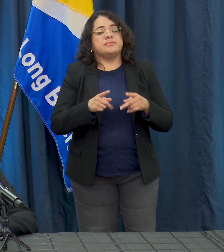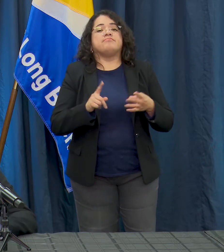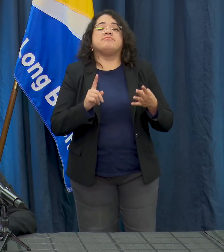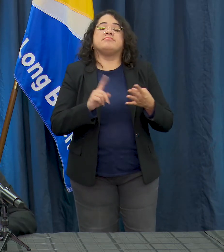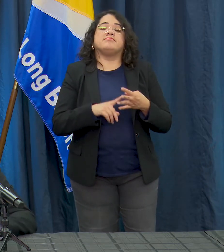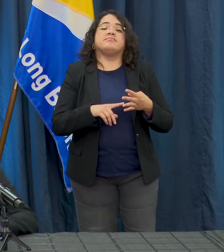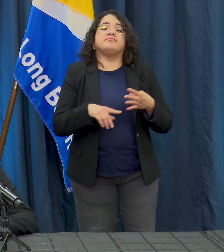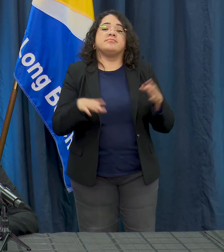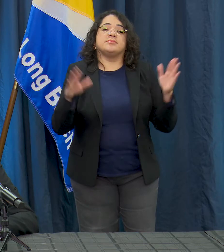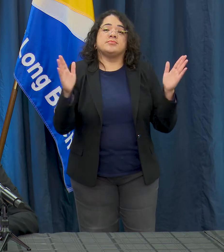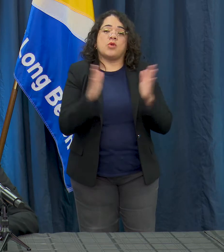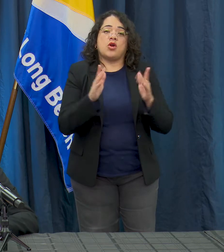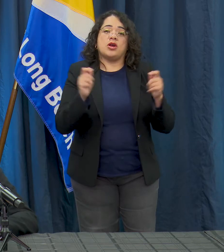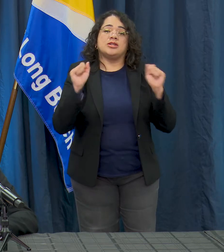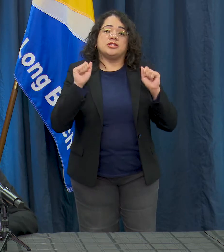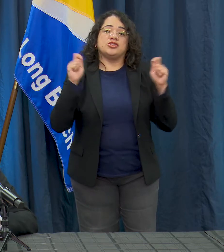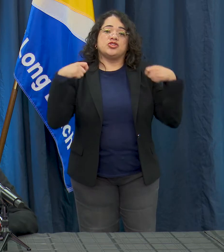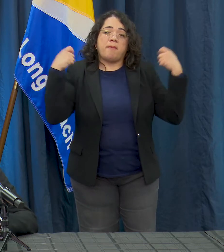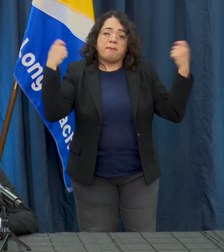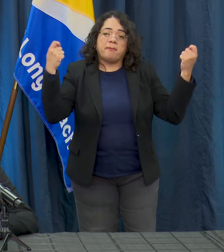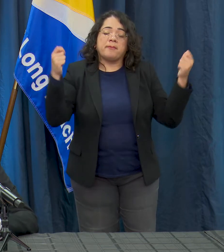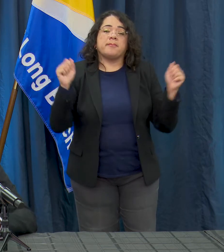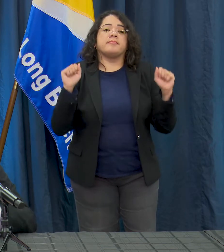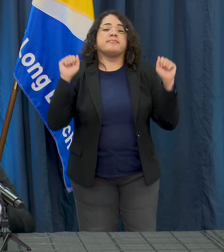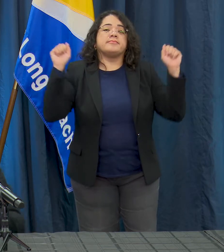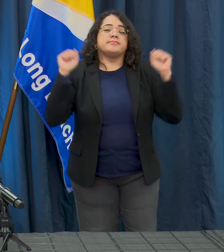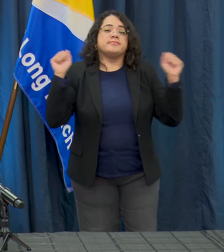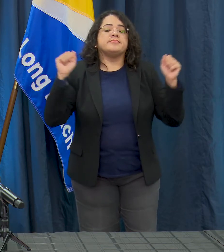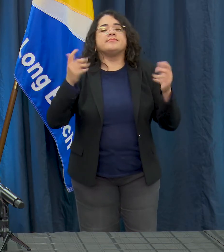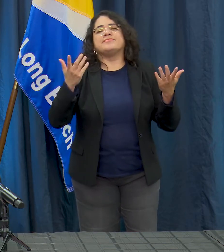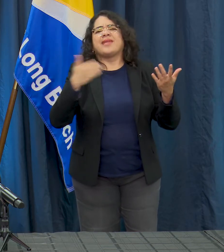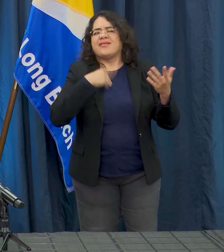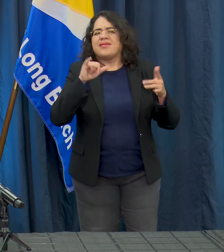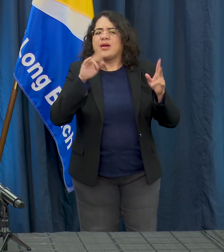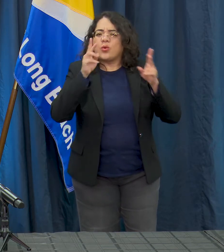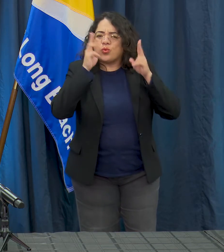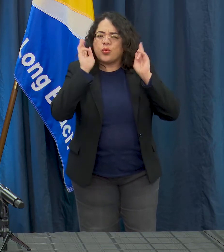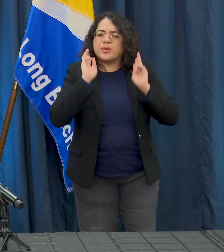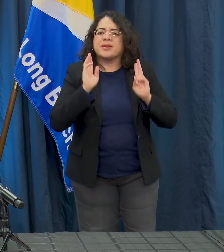mentioned: small gyms, grooming, all of that just as a reminder of folks that